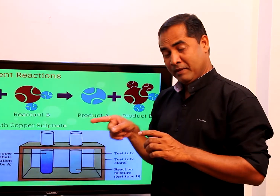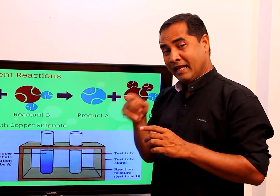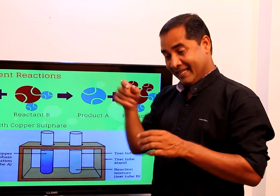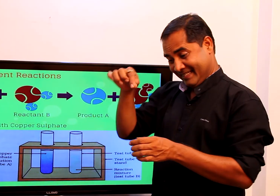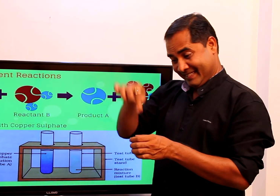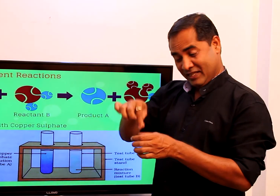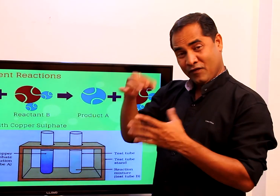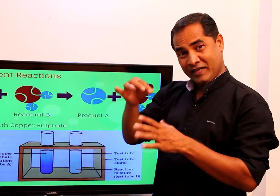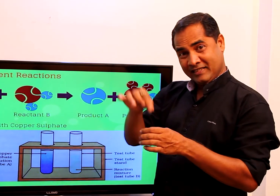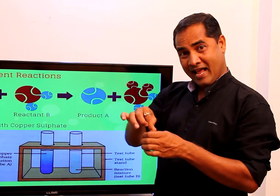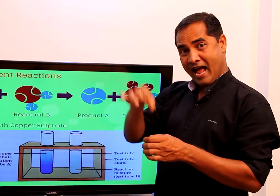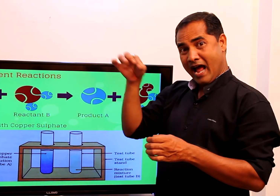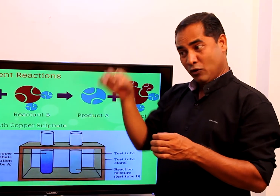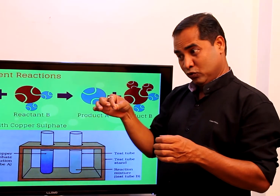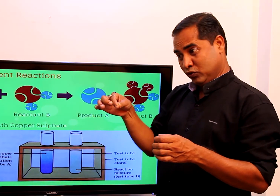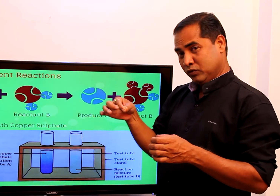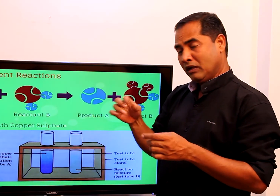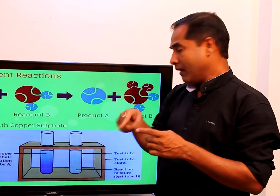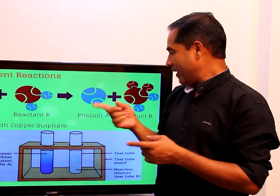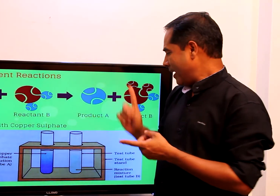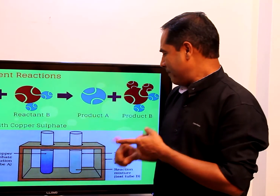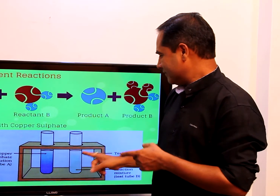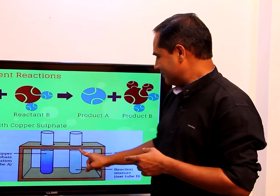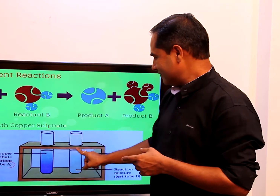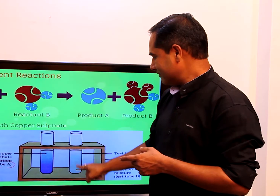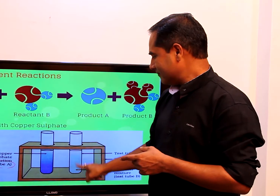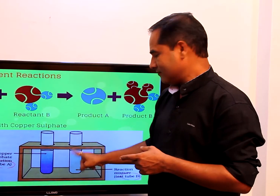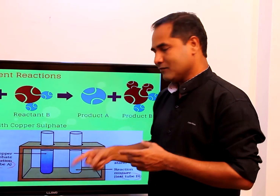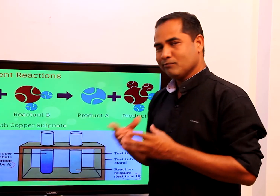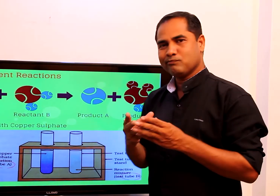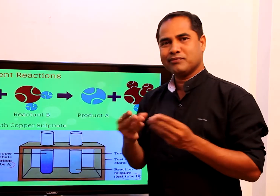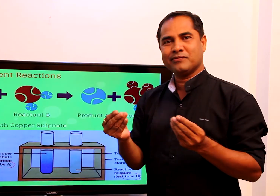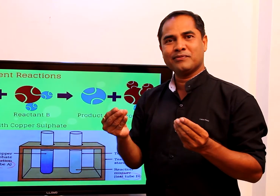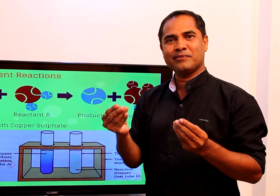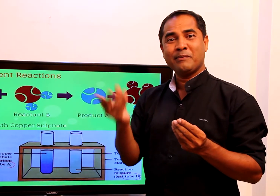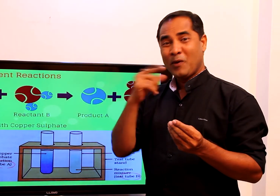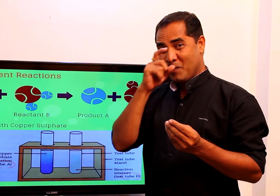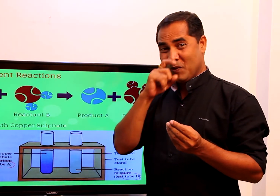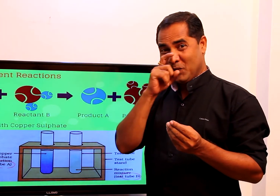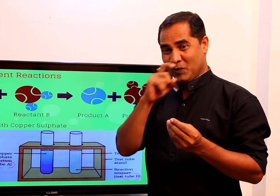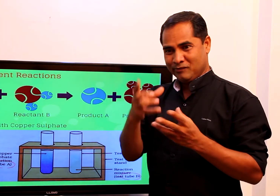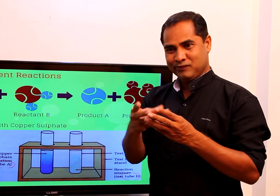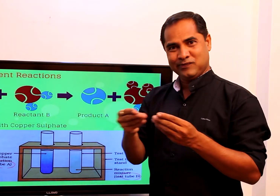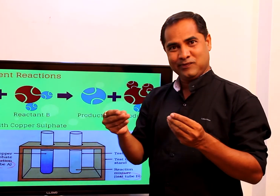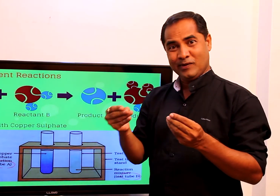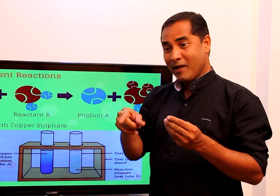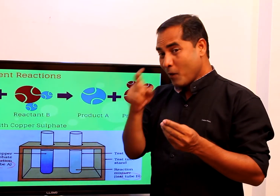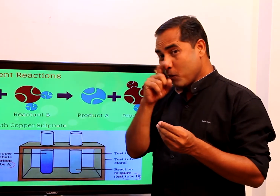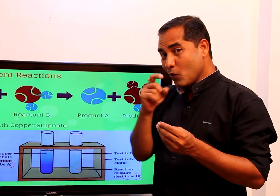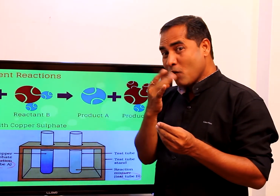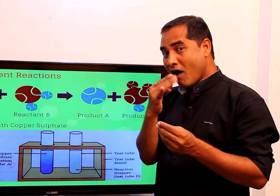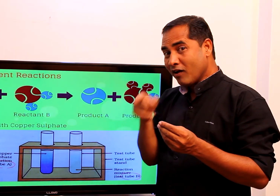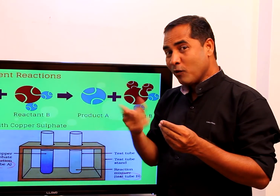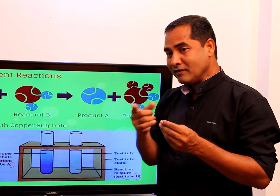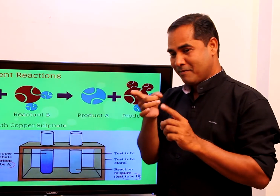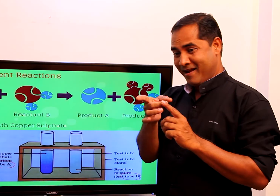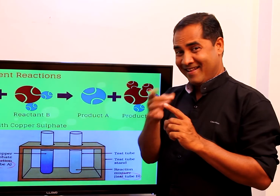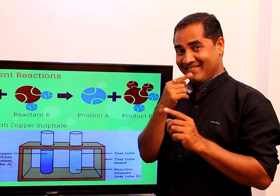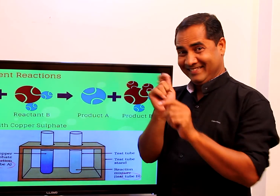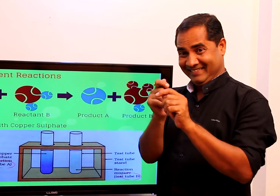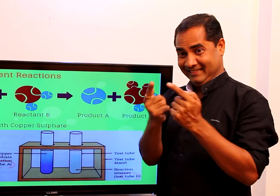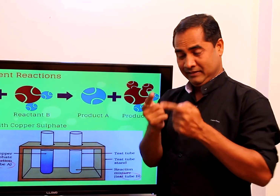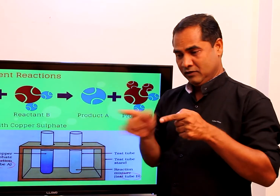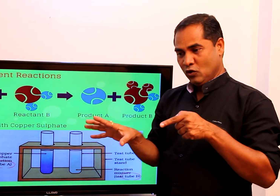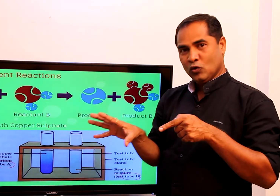blue color of the copper sulphate solution becomes transparent because of